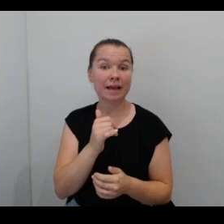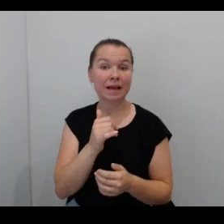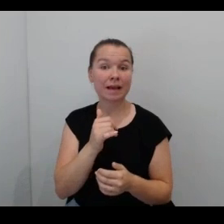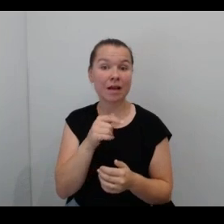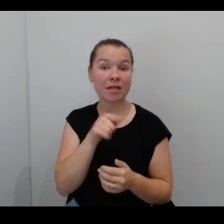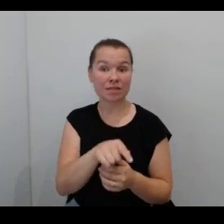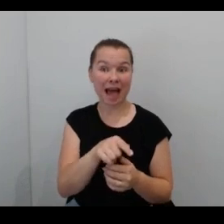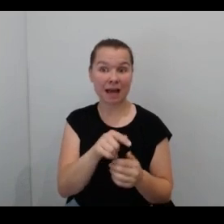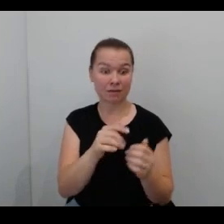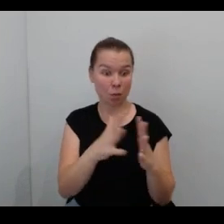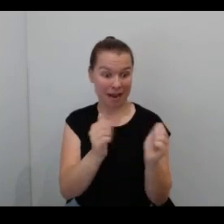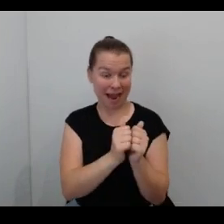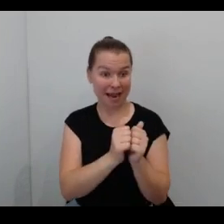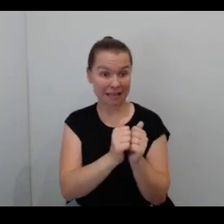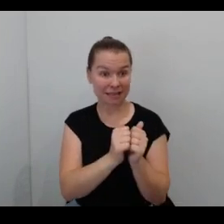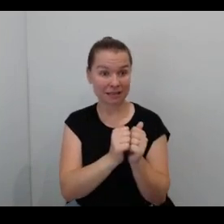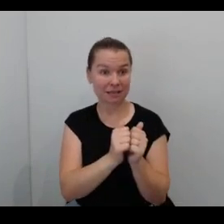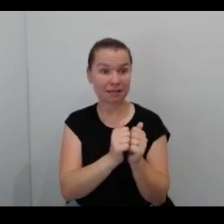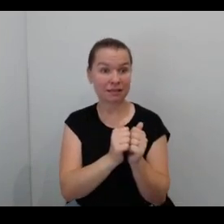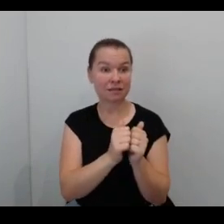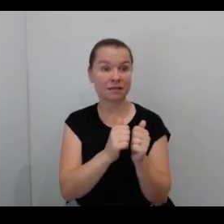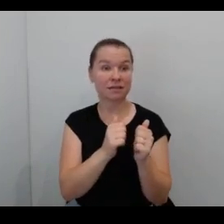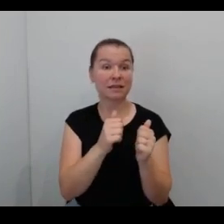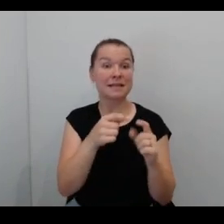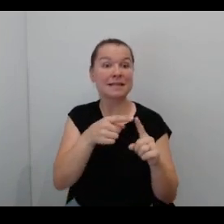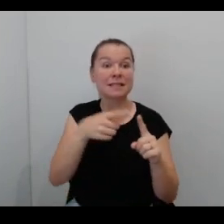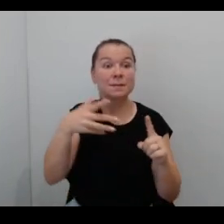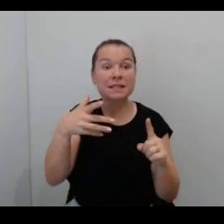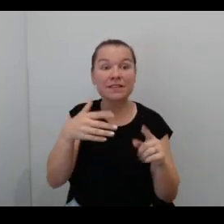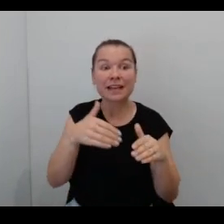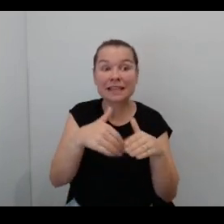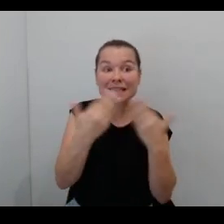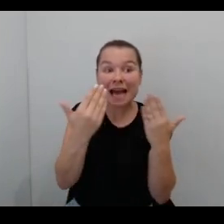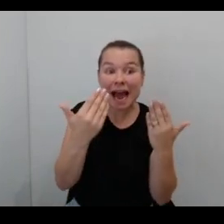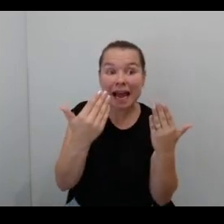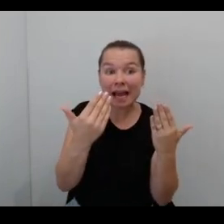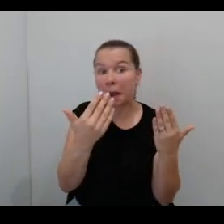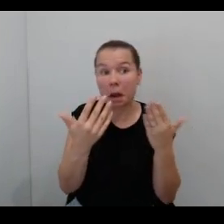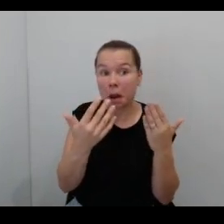pay later providers or a number of shops were advertising as a way to encourage people to